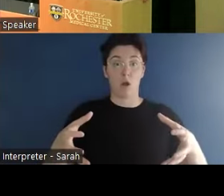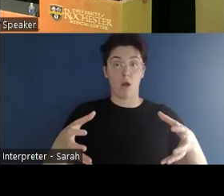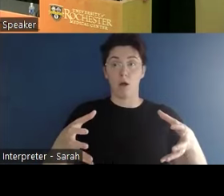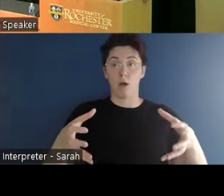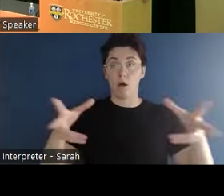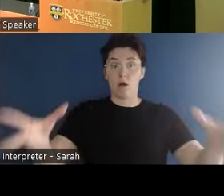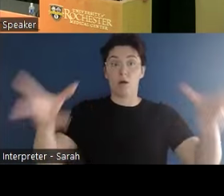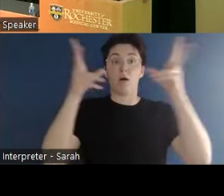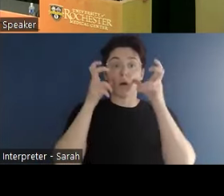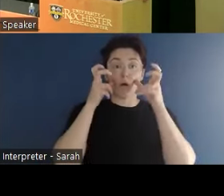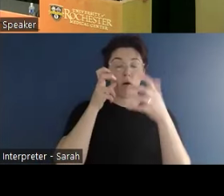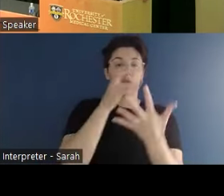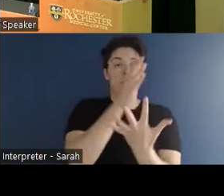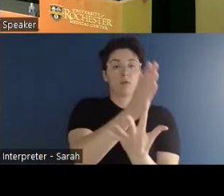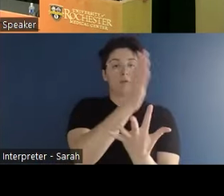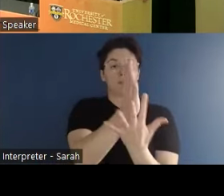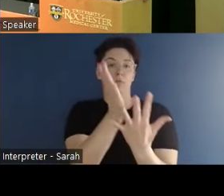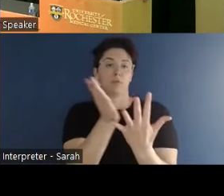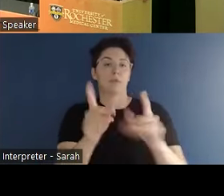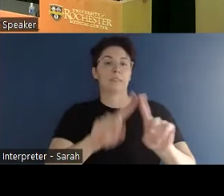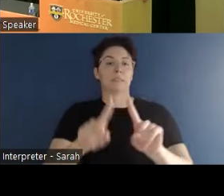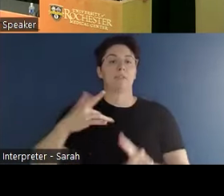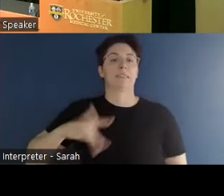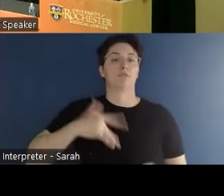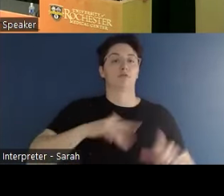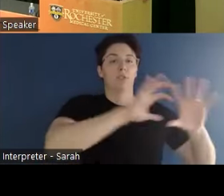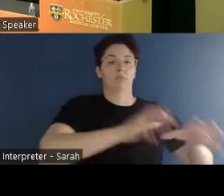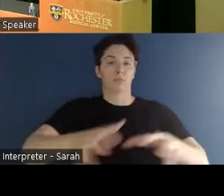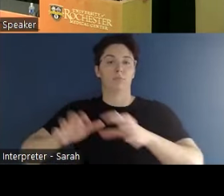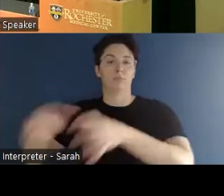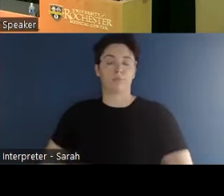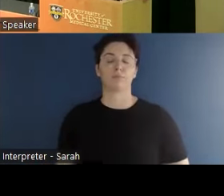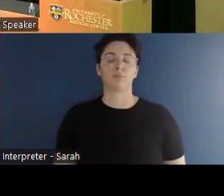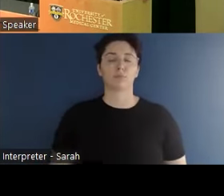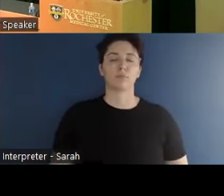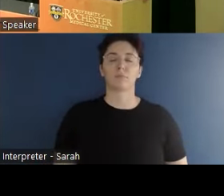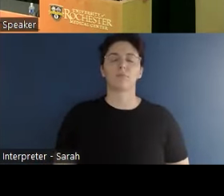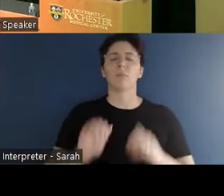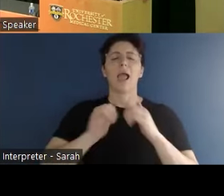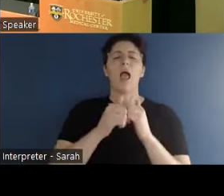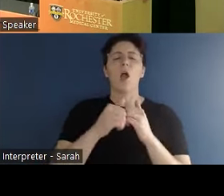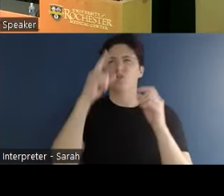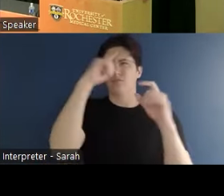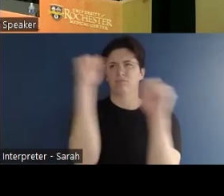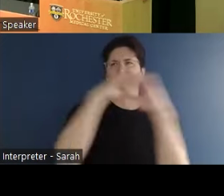across individual sensory domains another way to think about sensory processing difficulties